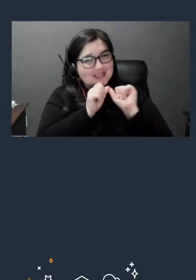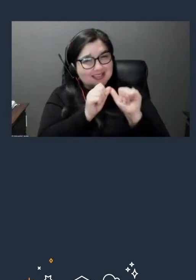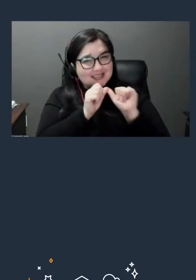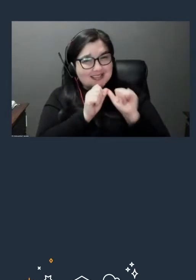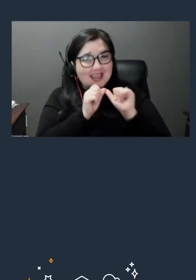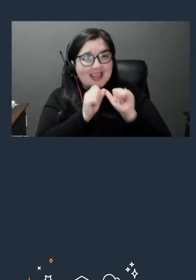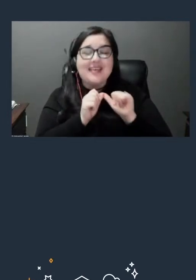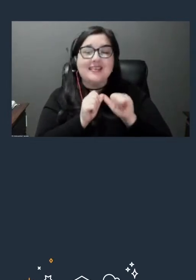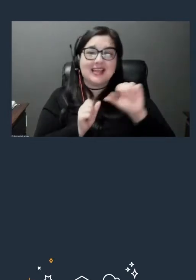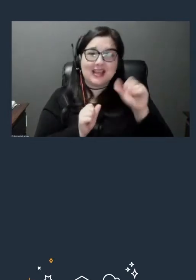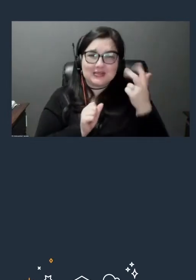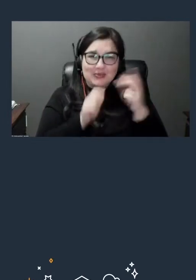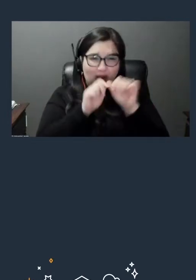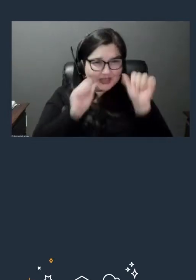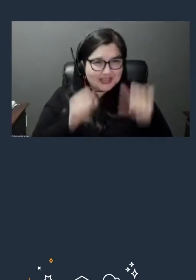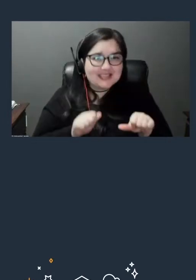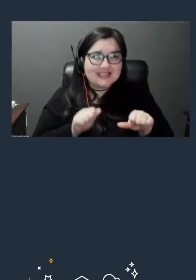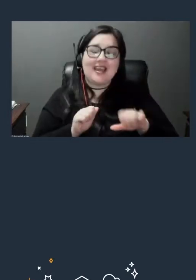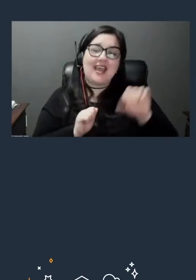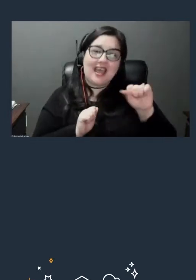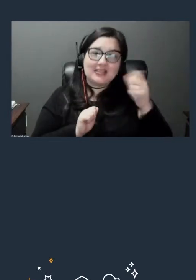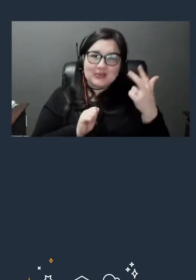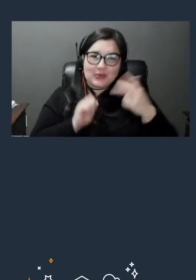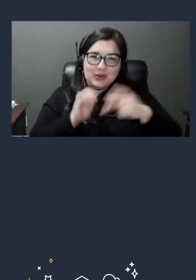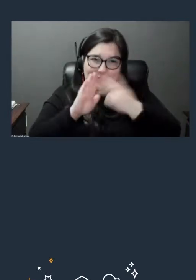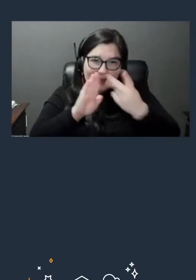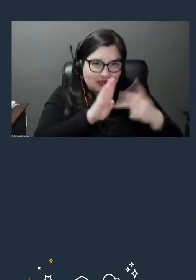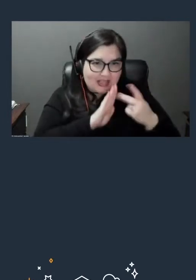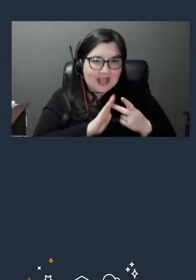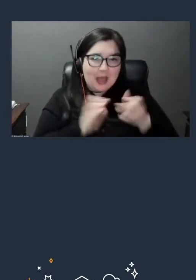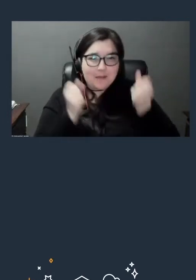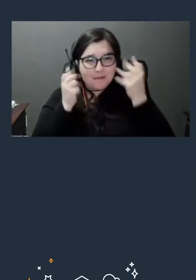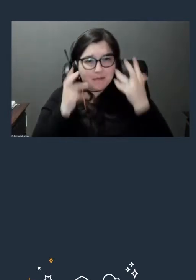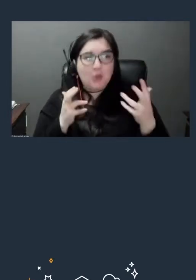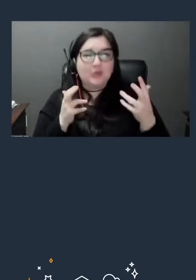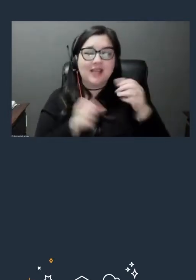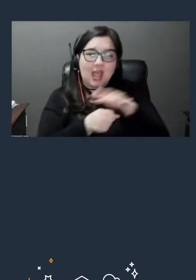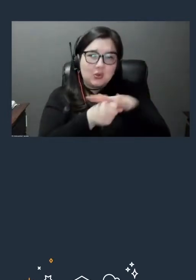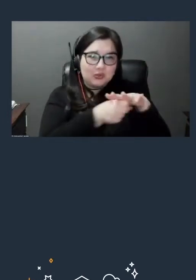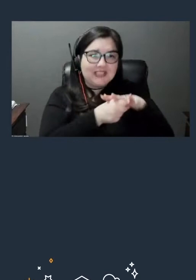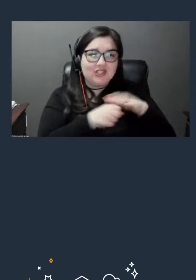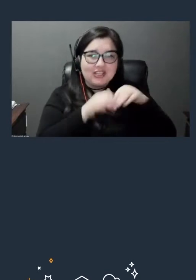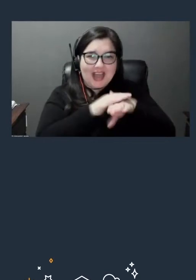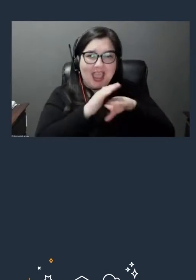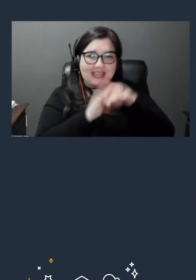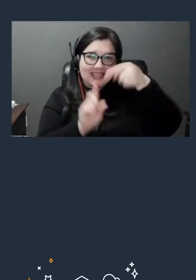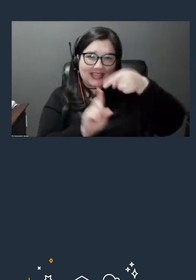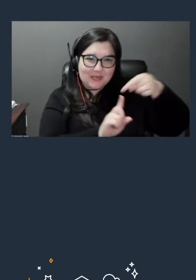S3 replication, and S3 multi-region access points. All right, so let's get started.